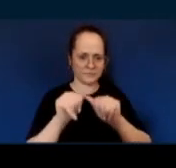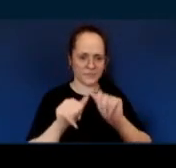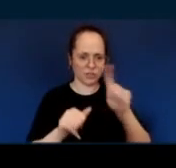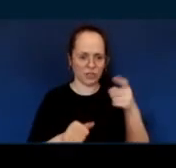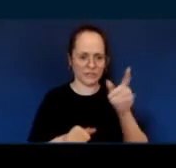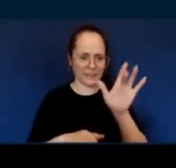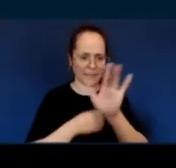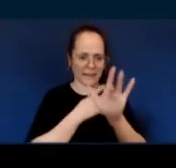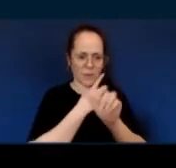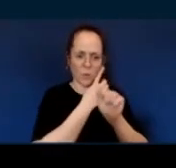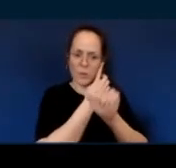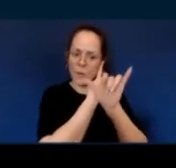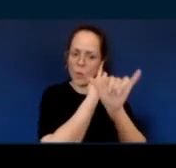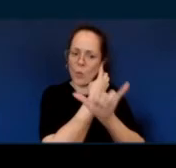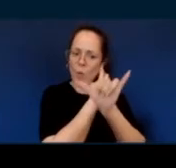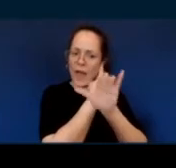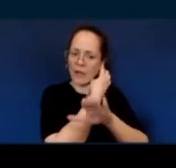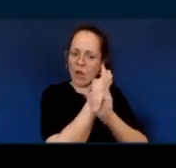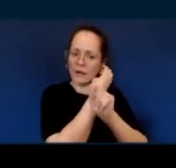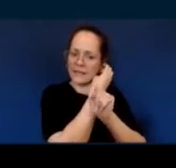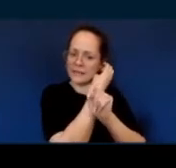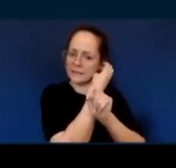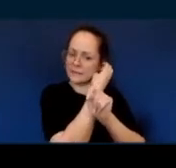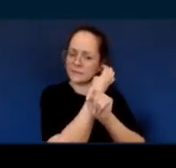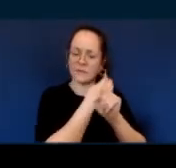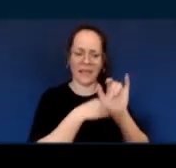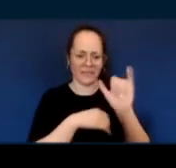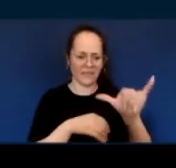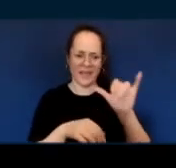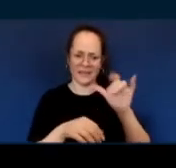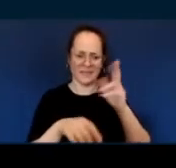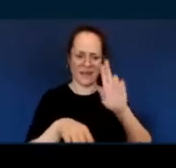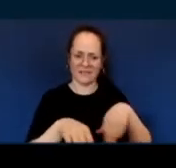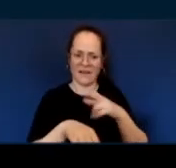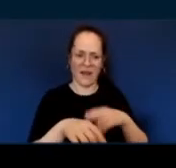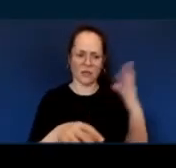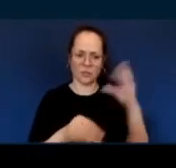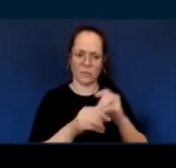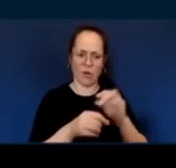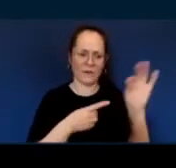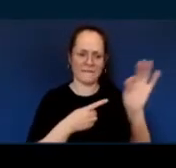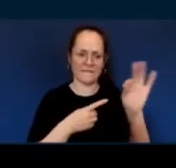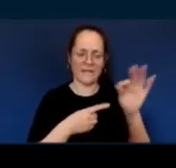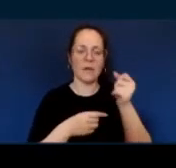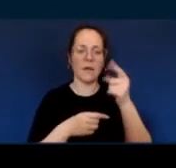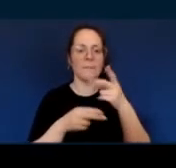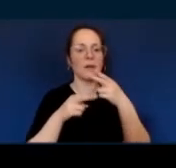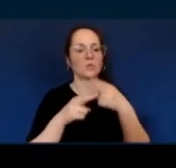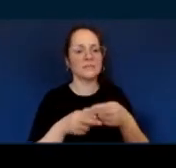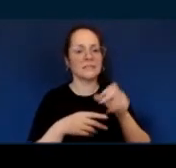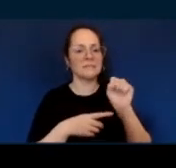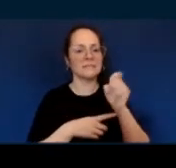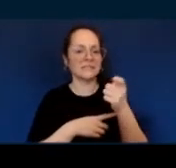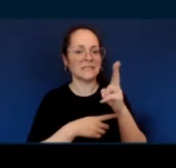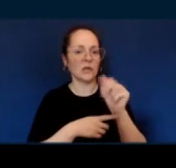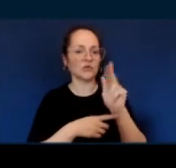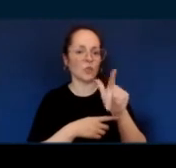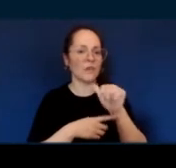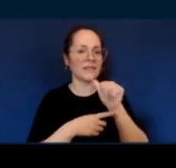LETTER Y OVER IT, DESPITE BEING A NATURAL PART OF THE FEMALE ANATOMY IT WAS DEEMED SEXUAL AND INDESSENT AND THEREFORE WAS